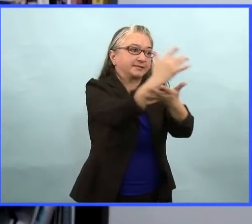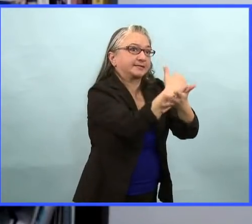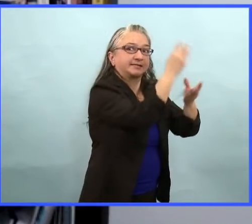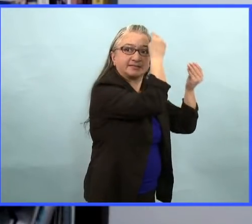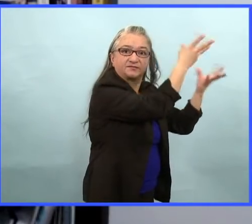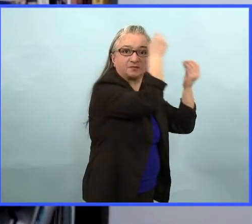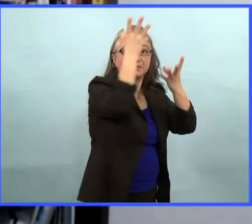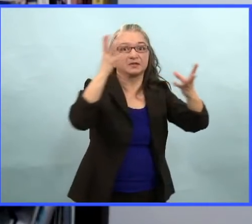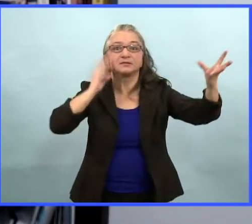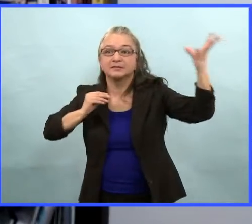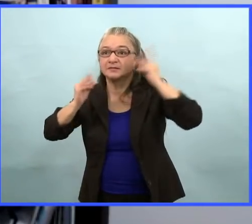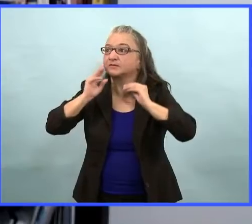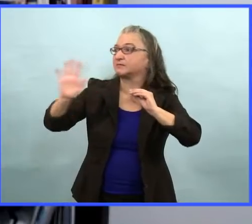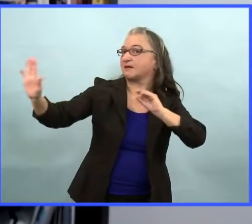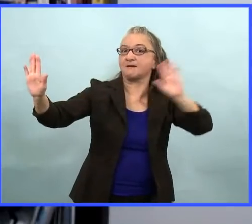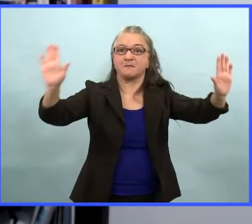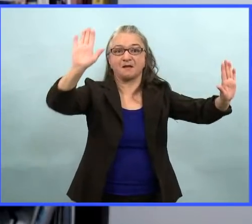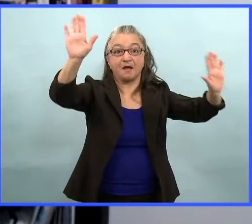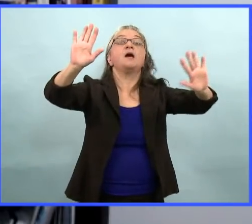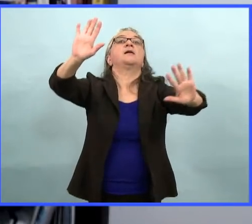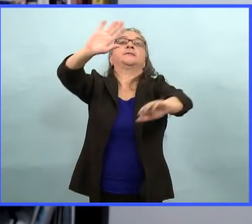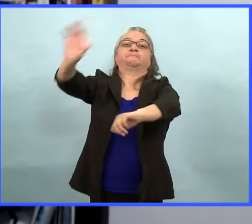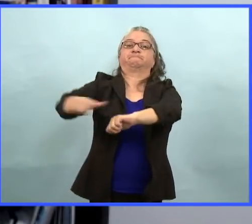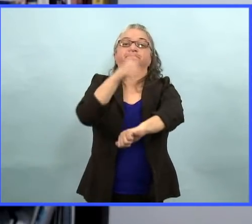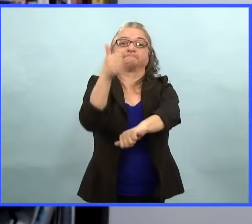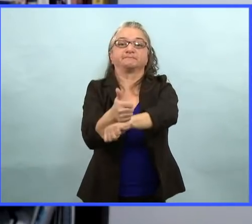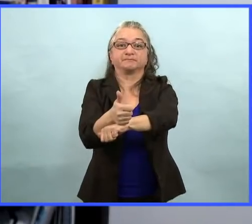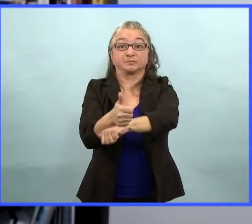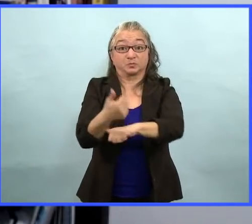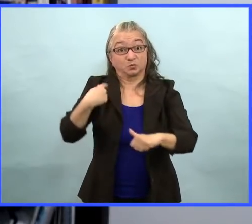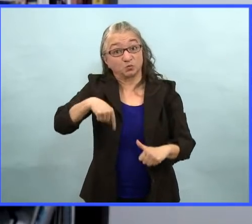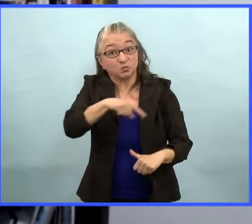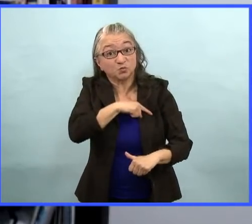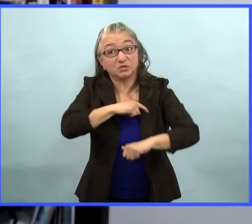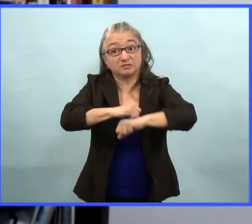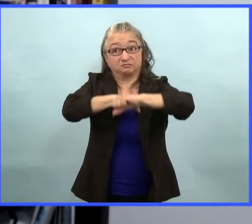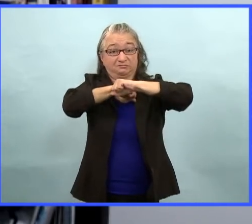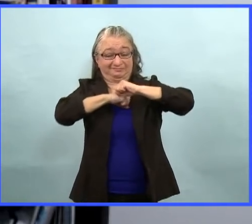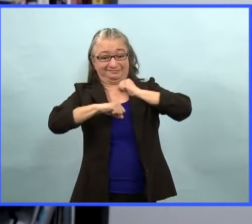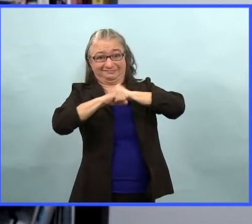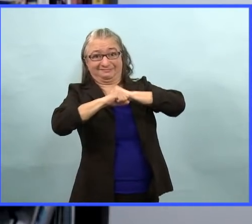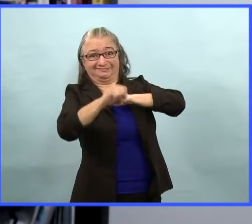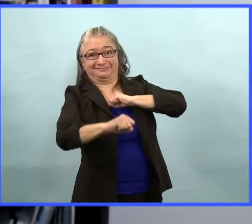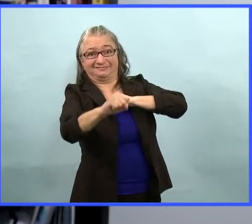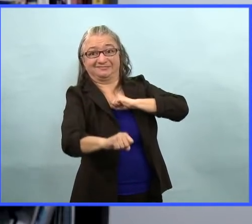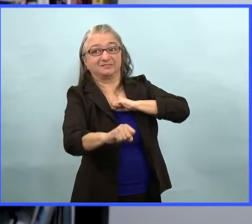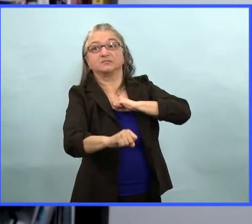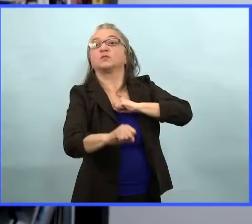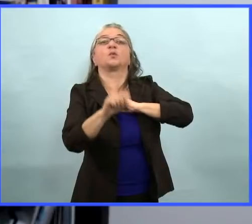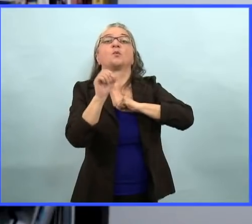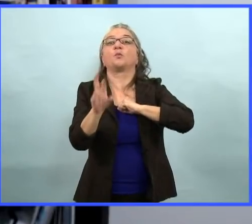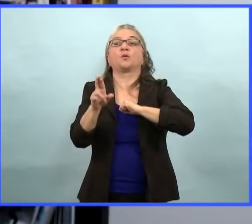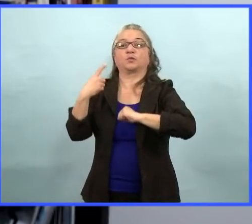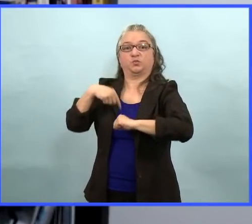uh there was no delay or or strategic timing in the release it's uh more about making sure that we